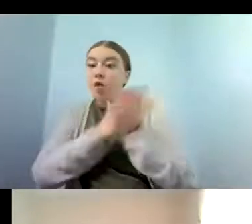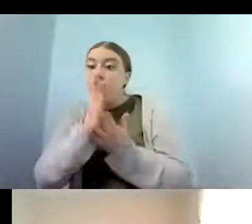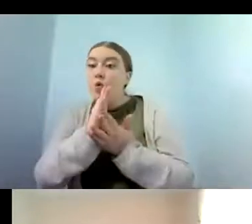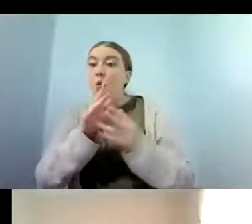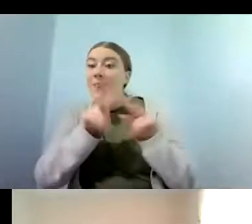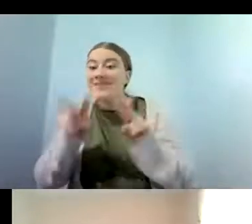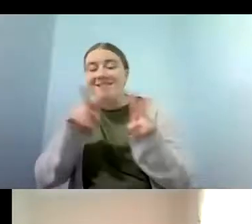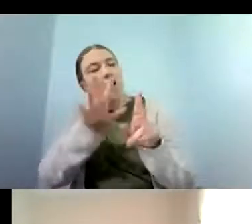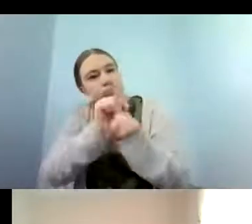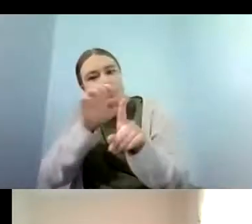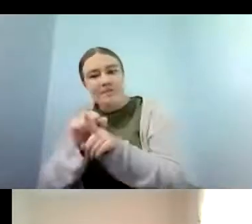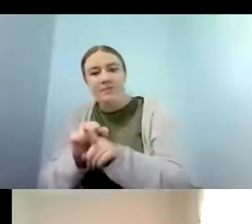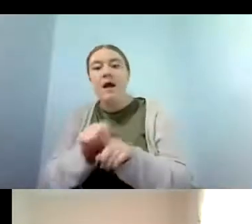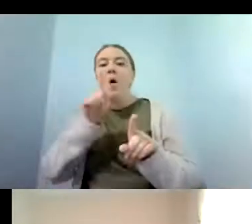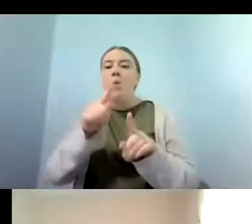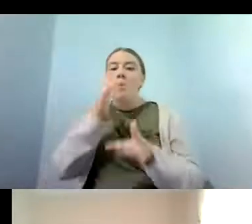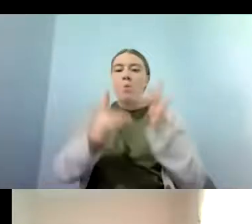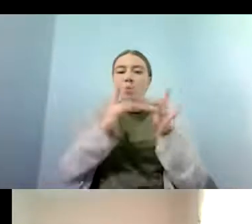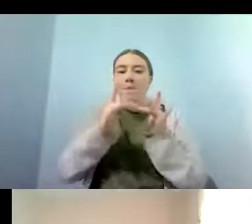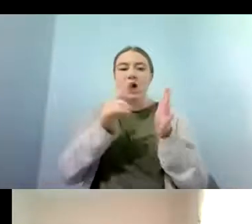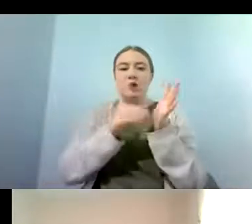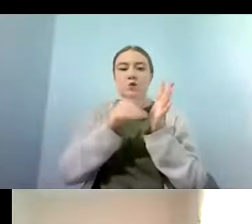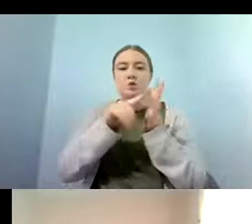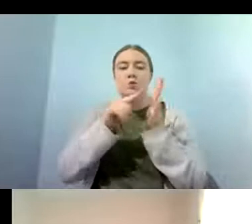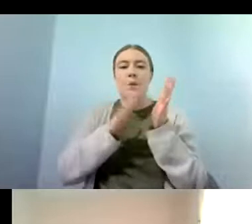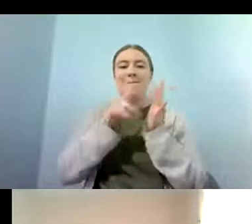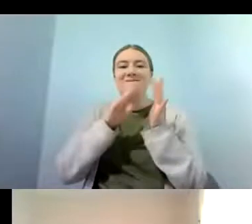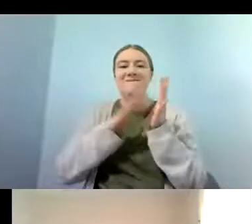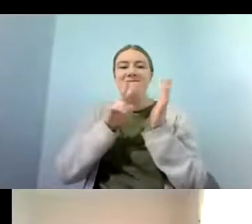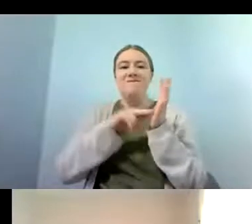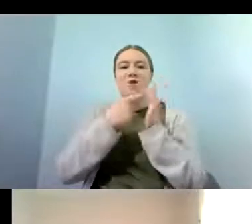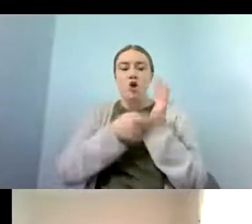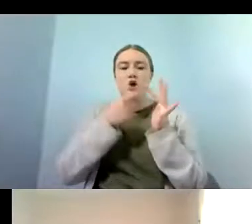called zooniverse is a really good and one to look at for examples of processing opportunities